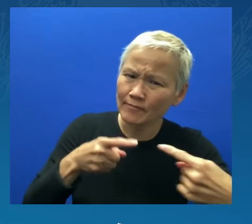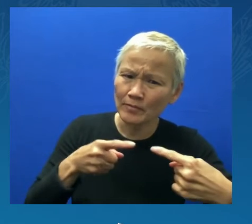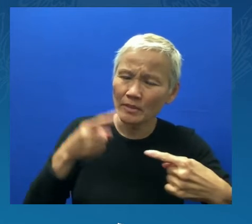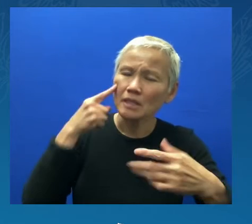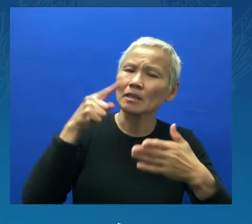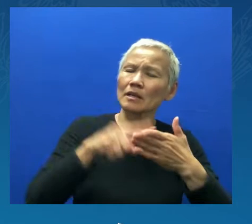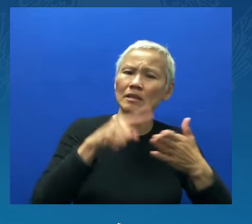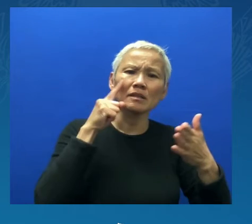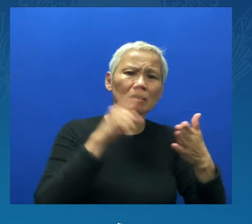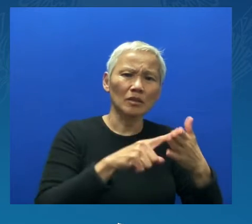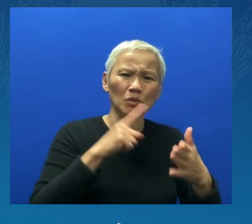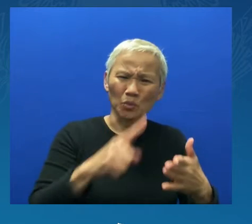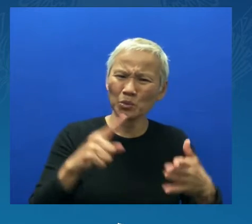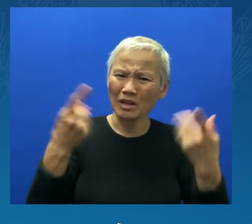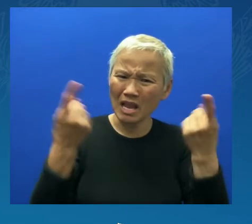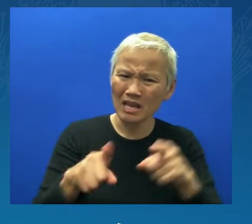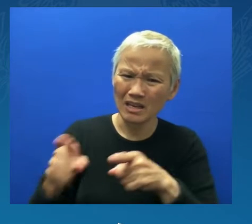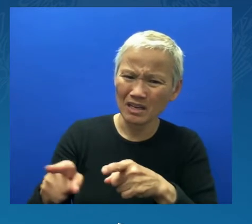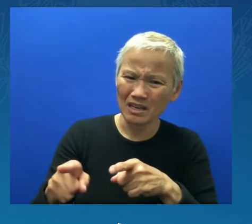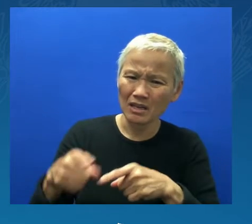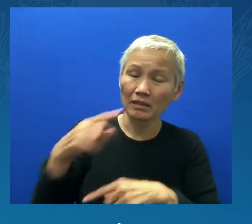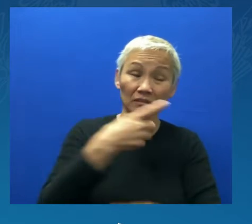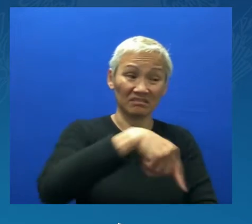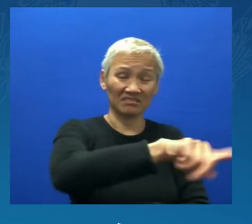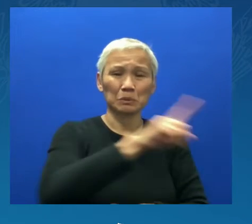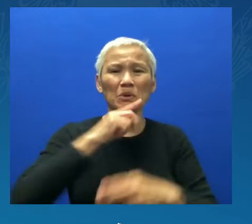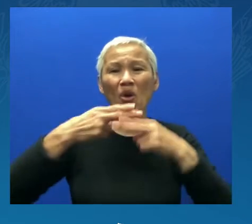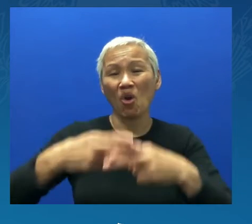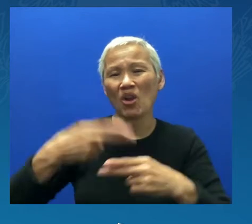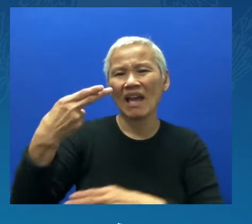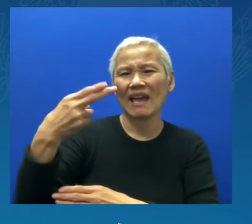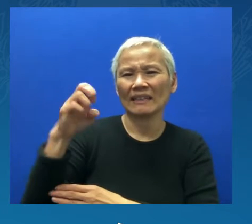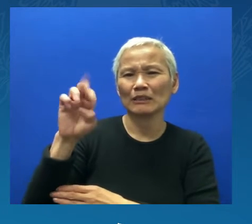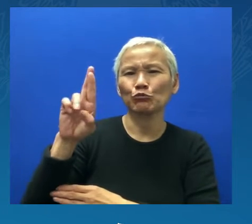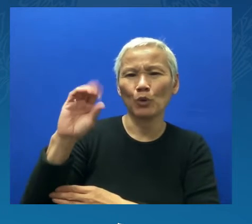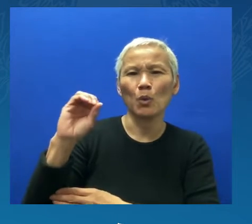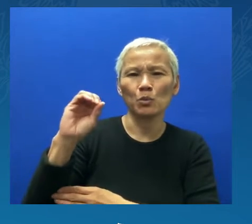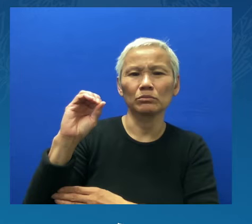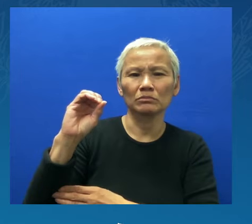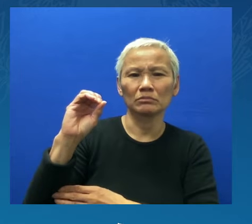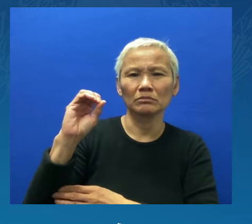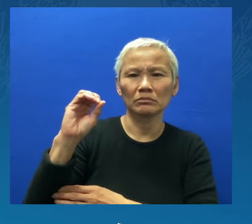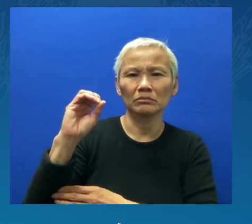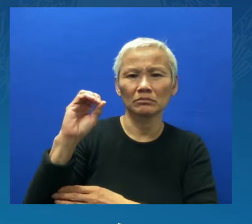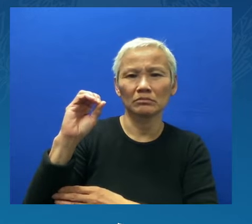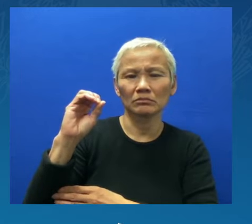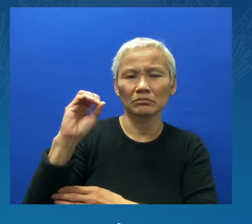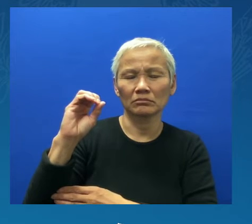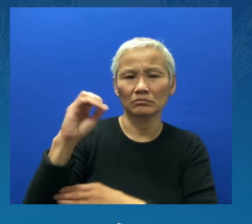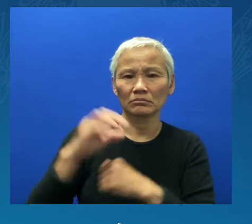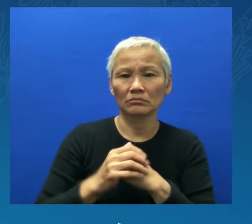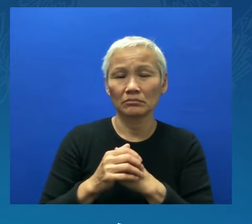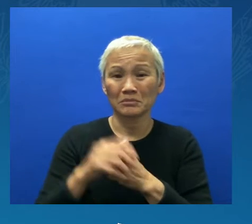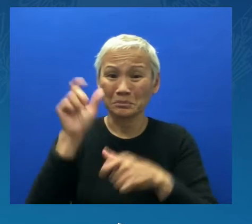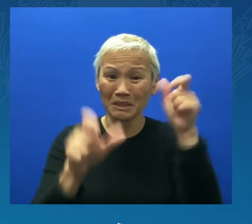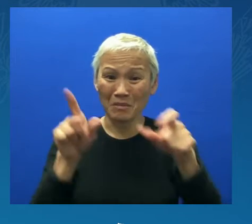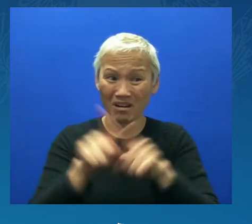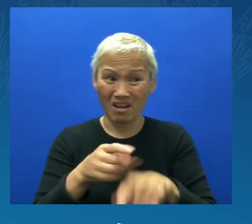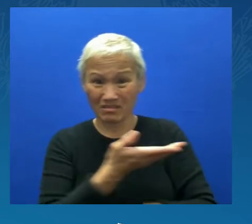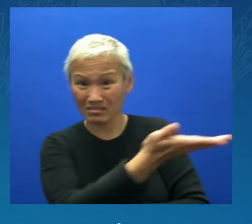And what I'm hearing are people like you who are just determined to dig in your heels